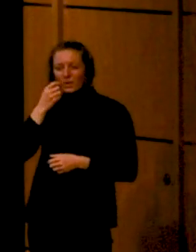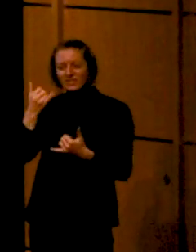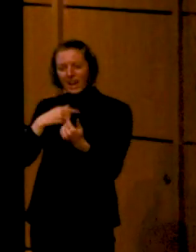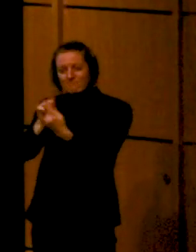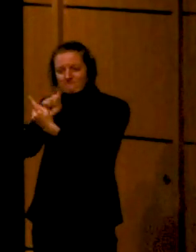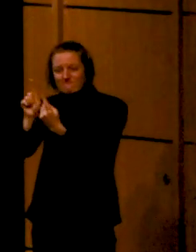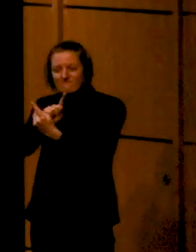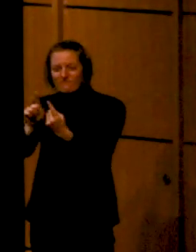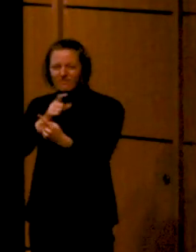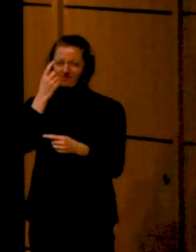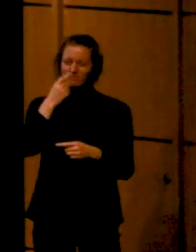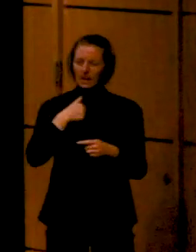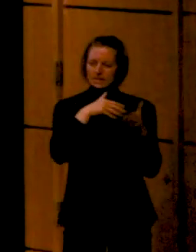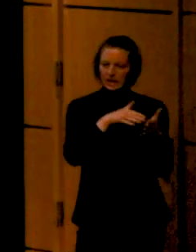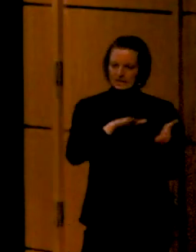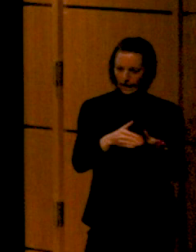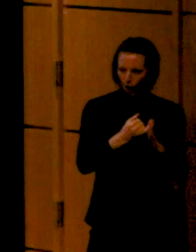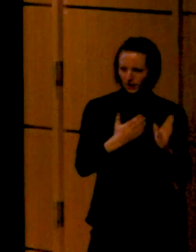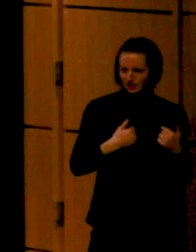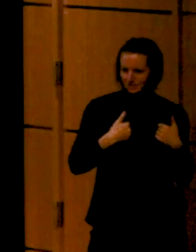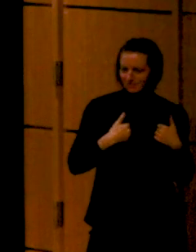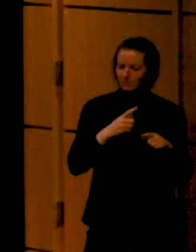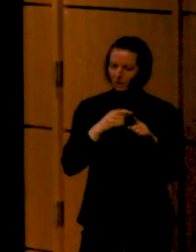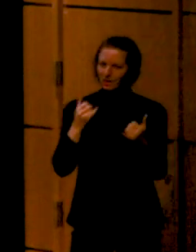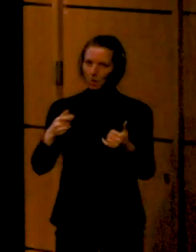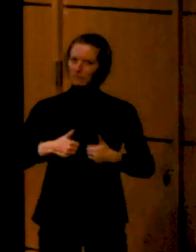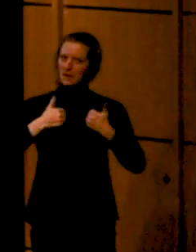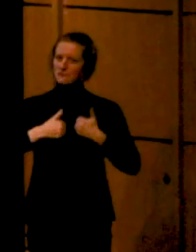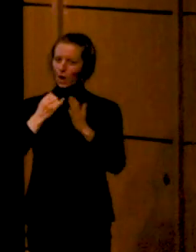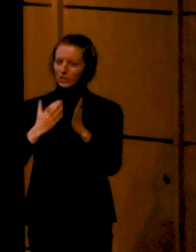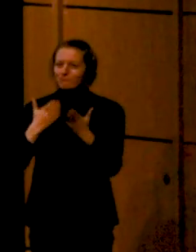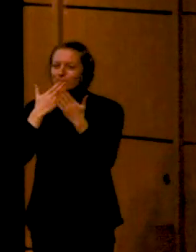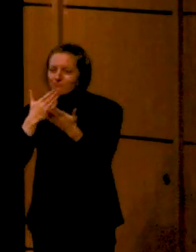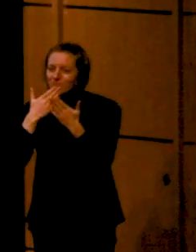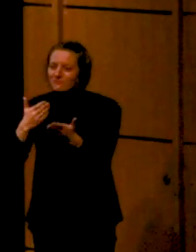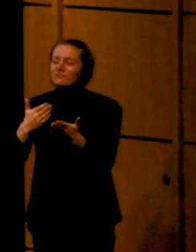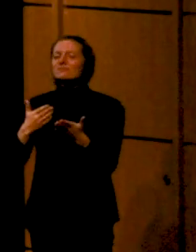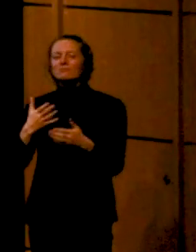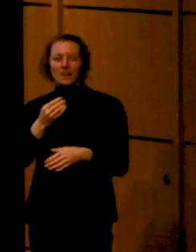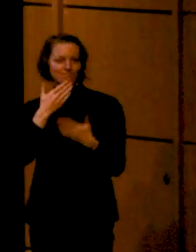And so, I thank them very much, and I think the call electors who parted with these works